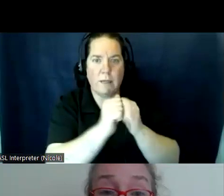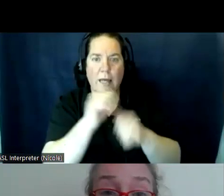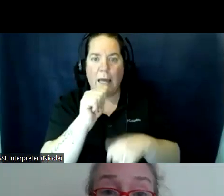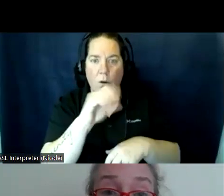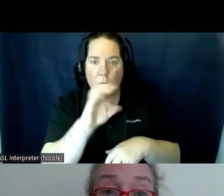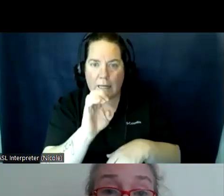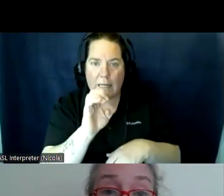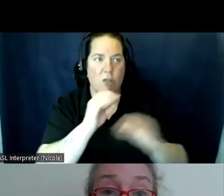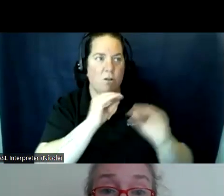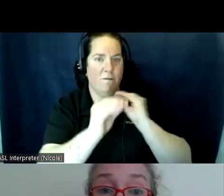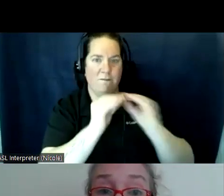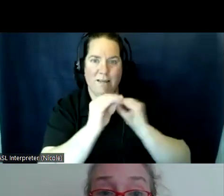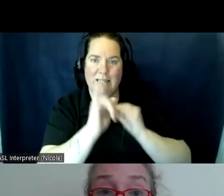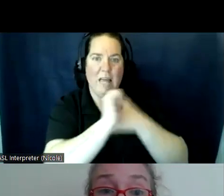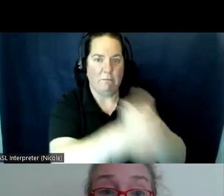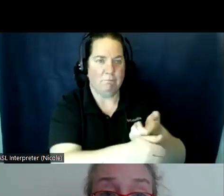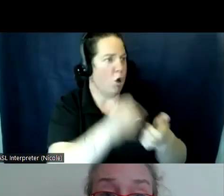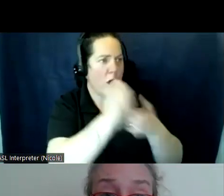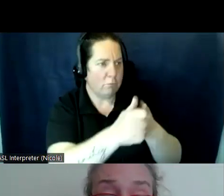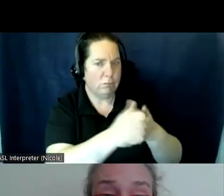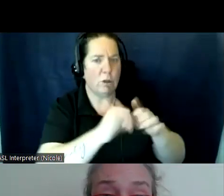correct that non-compliance, and also getting technical assistance.